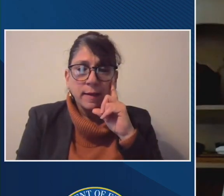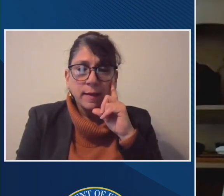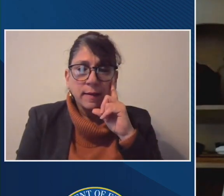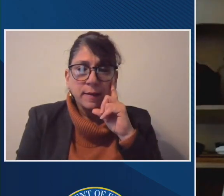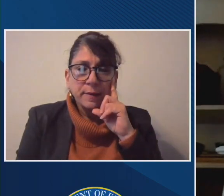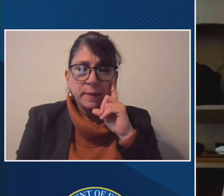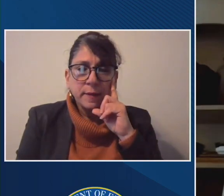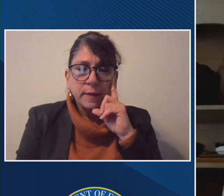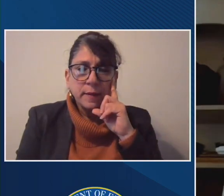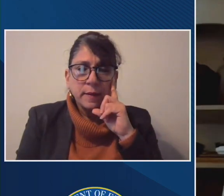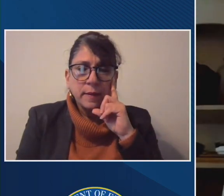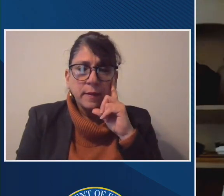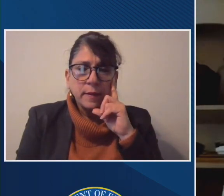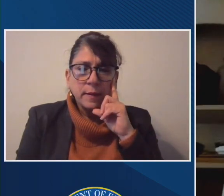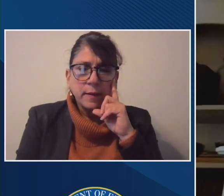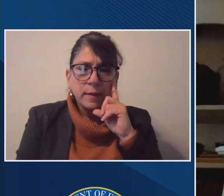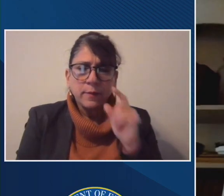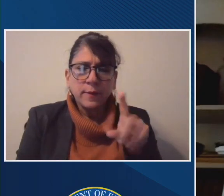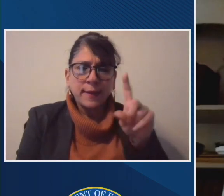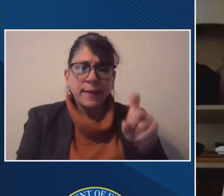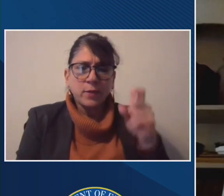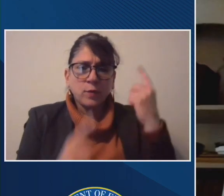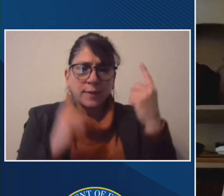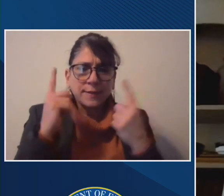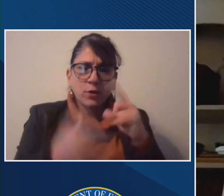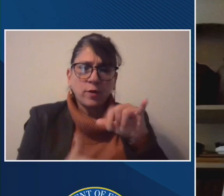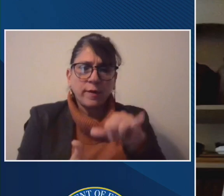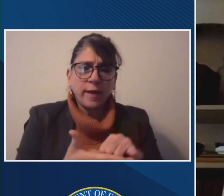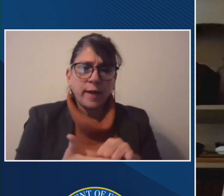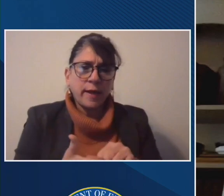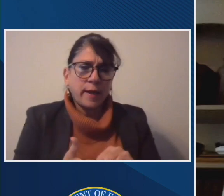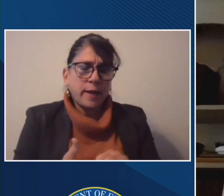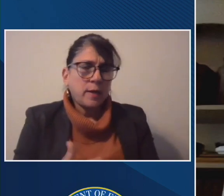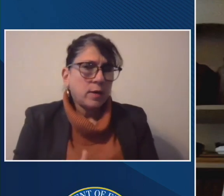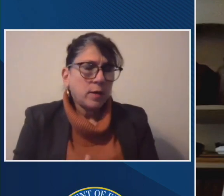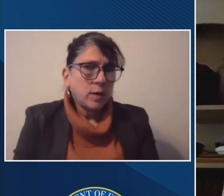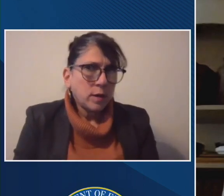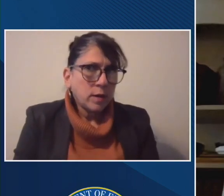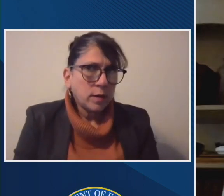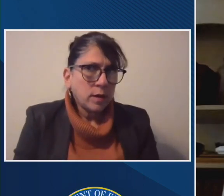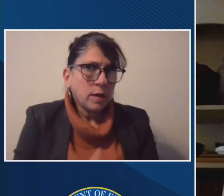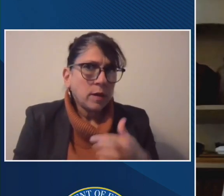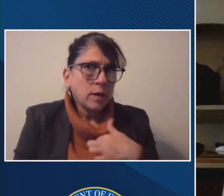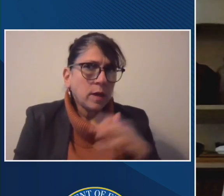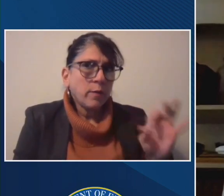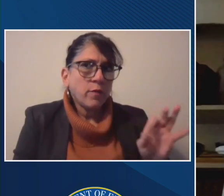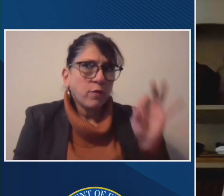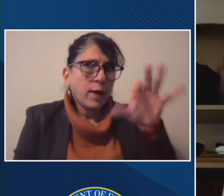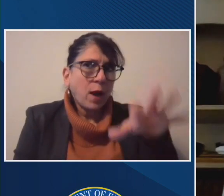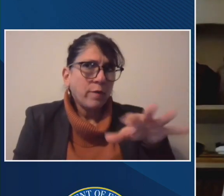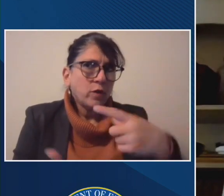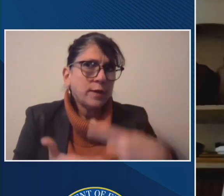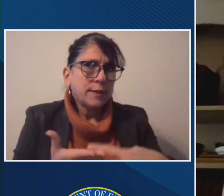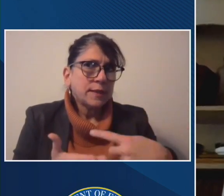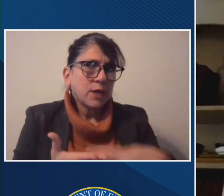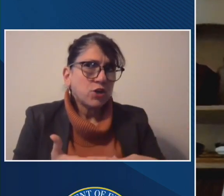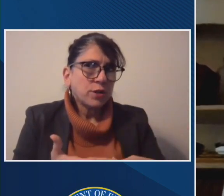amenable to- I'll throw it out there for discussion. I think from the Department's